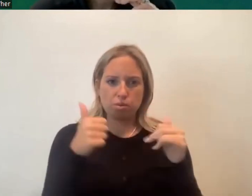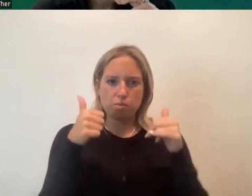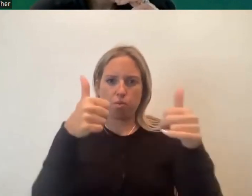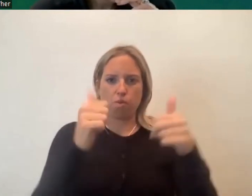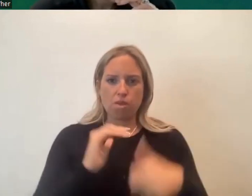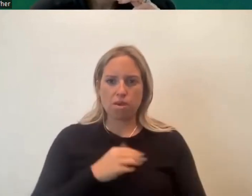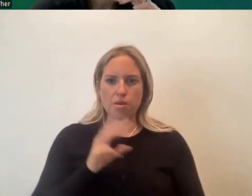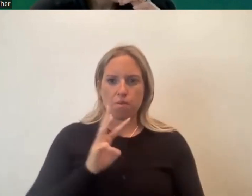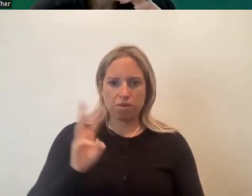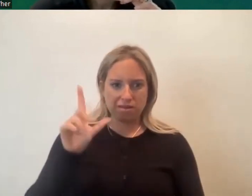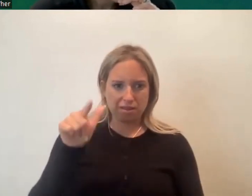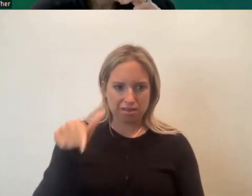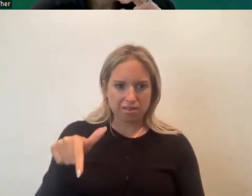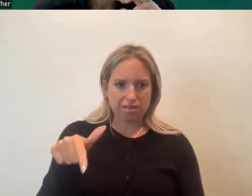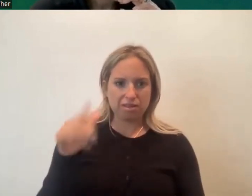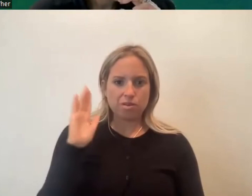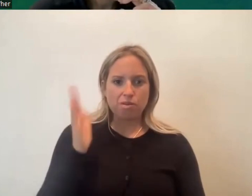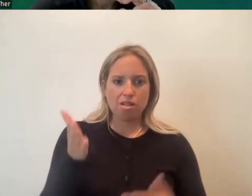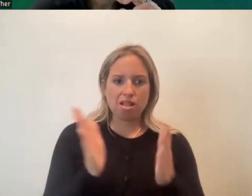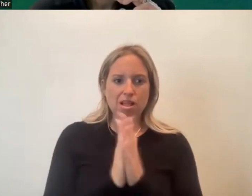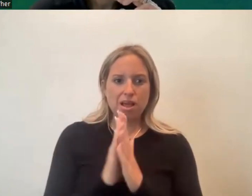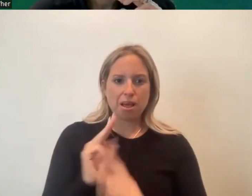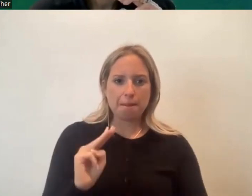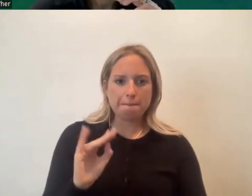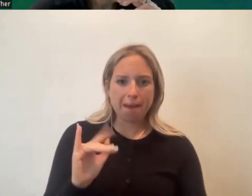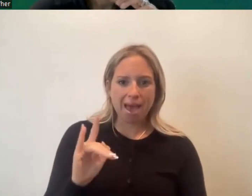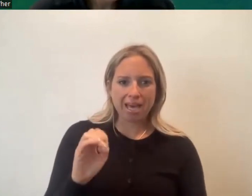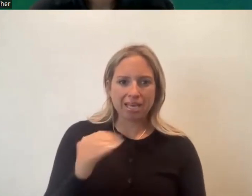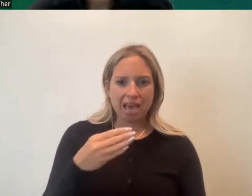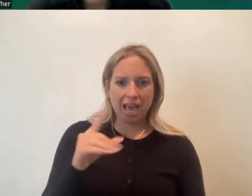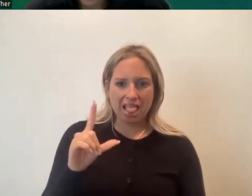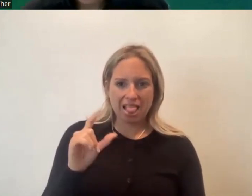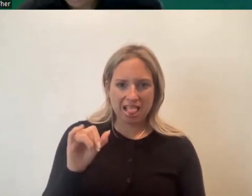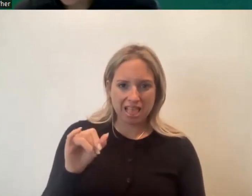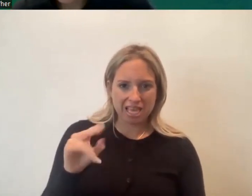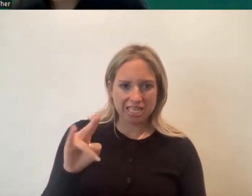So I won't ask Mike and Lanie, do y'all have... I don't have any more.